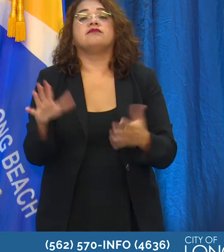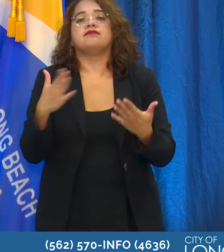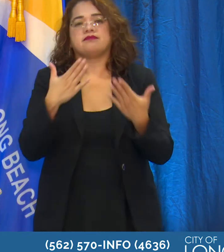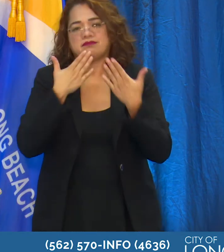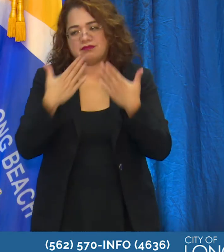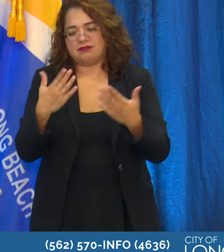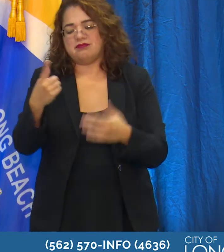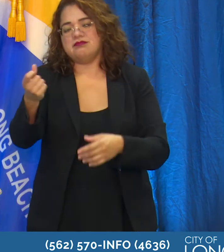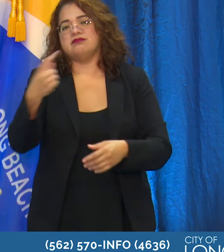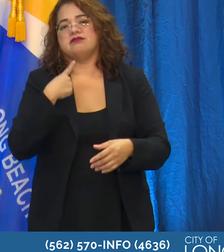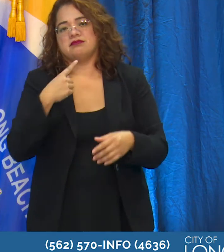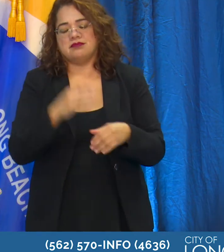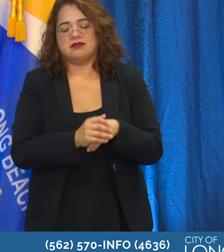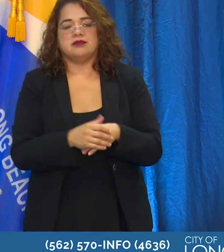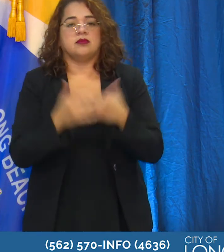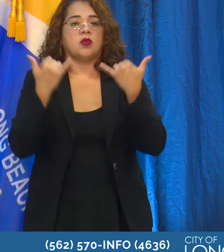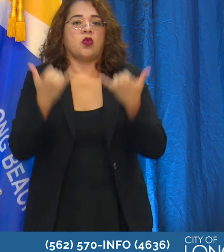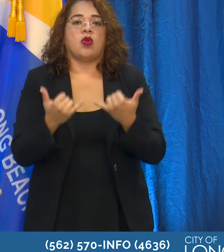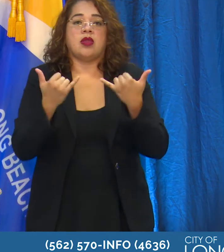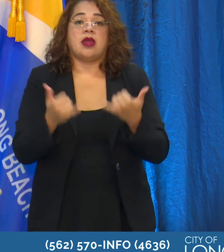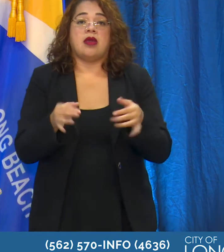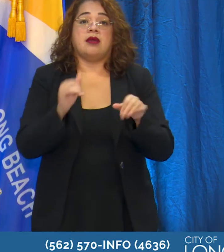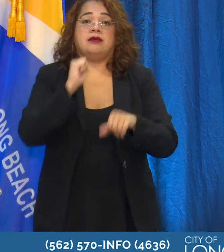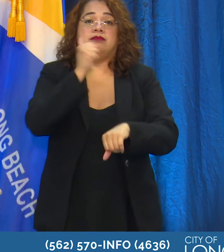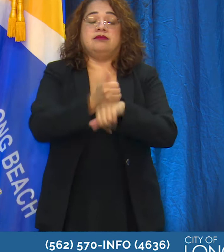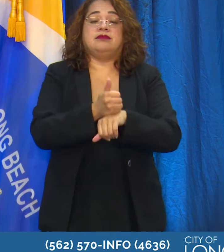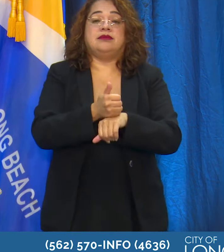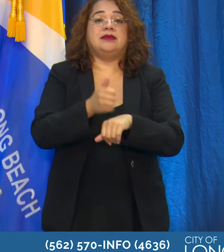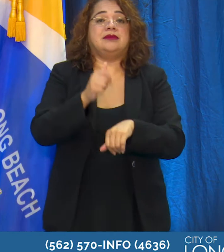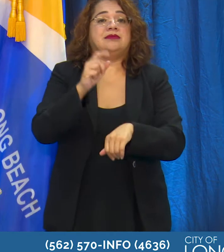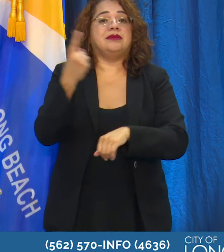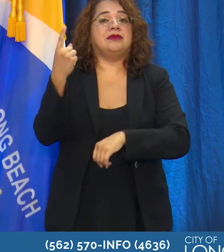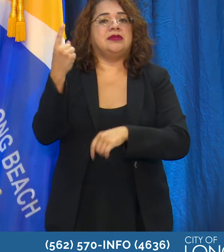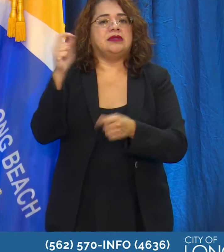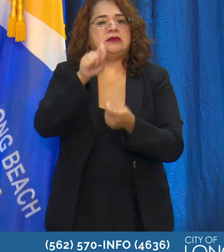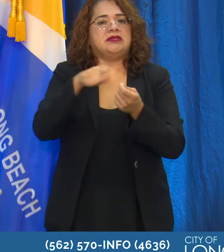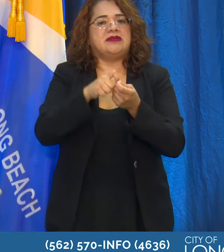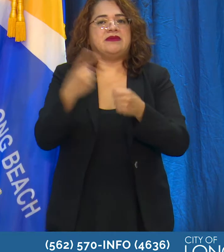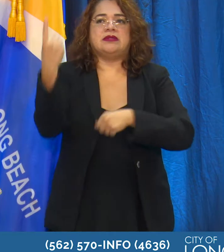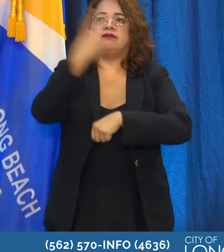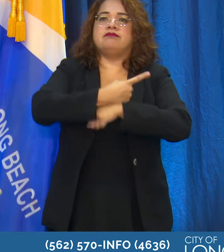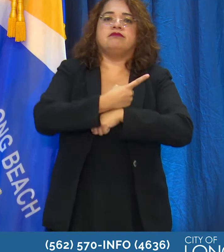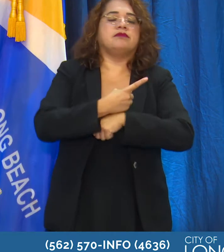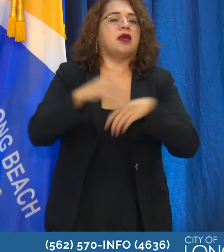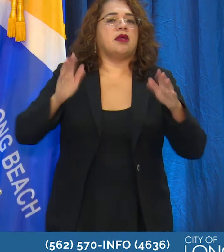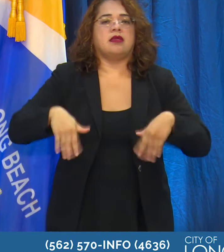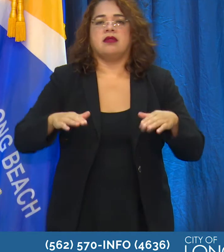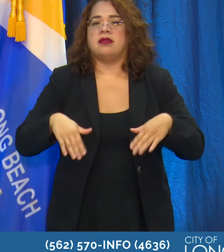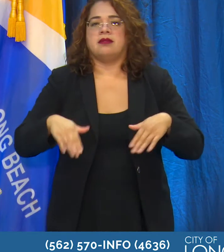At this point, we don't have a definite date that the city council meetings will be going to video.